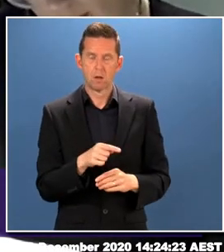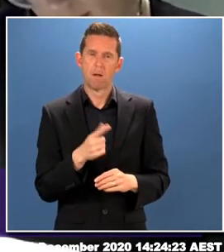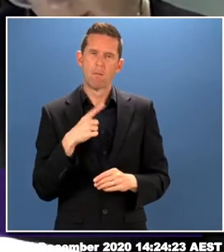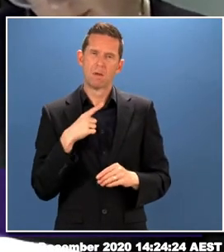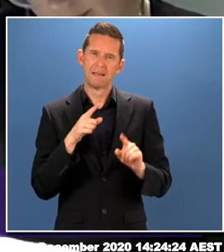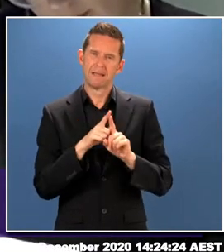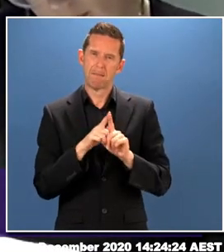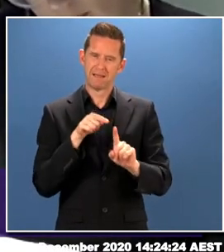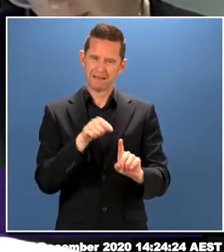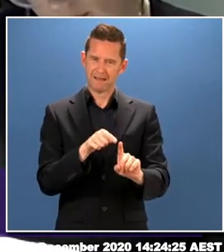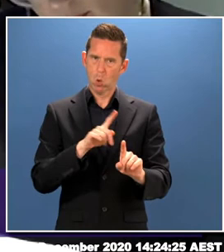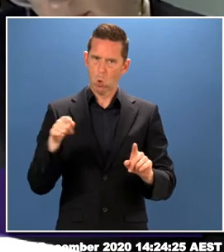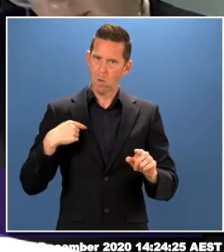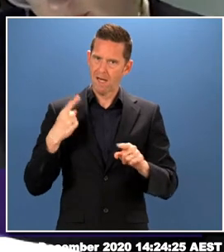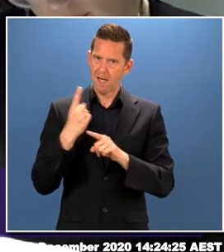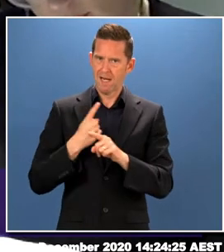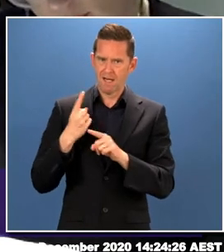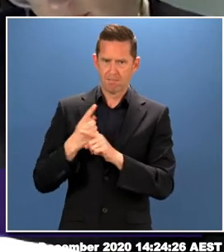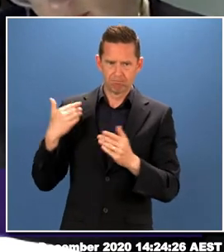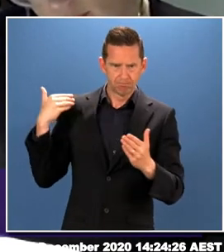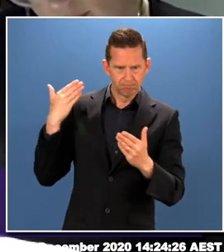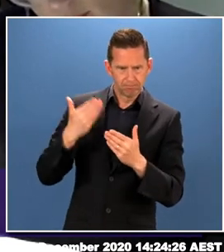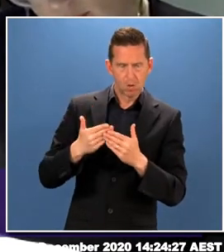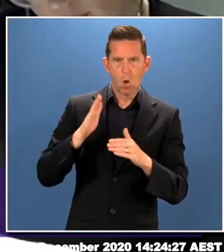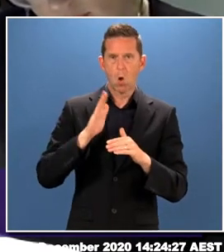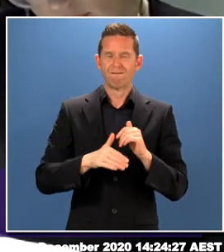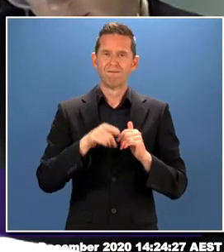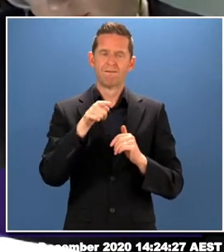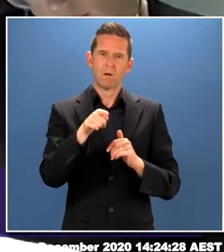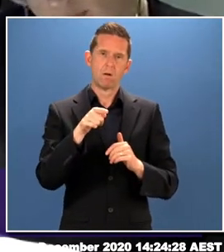the discussions that we've been having so far around intersexuality, and that notion